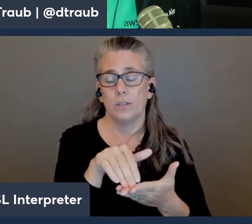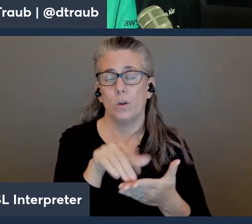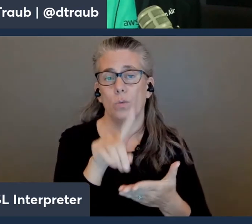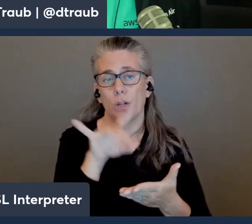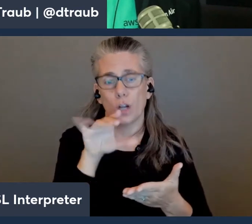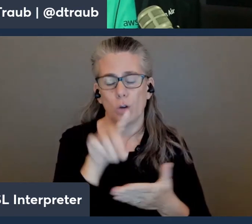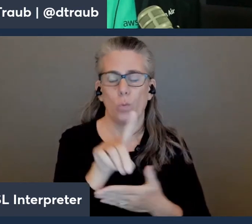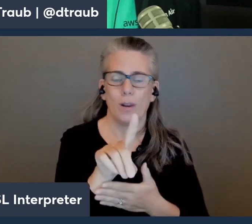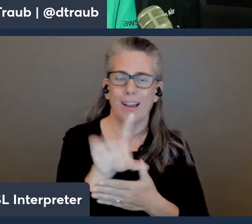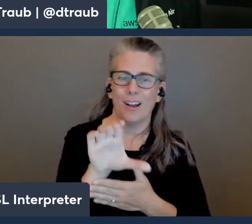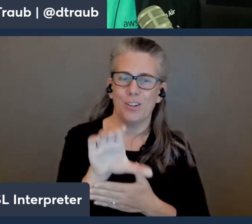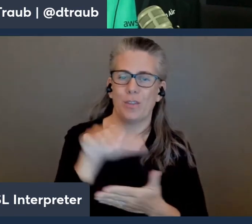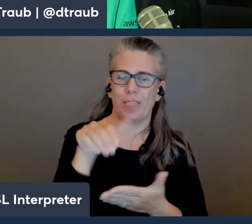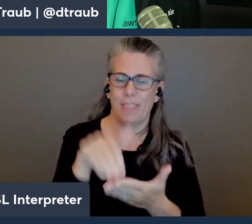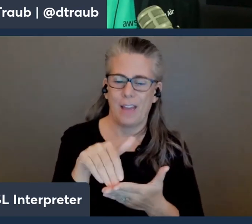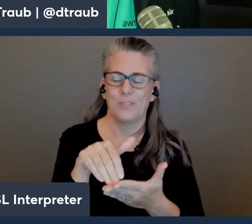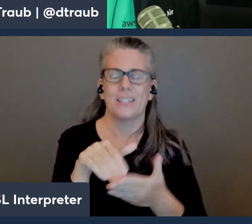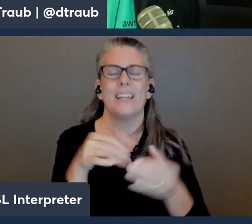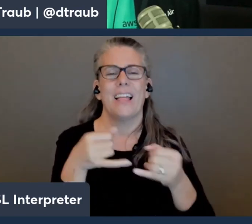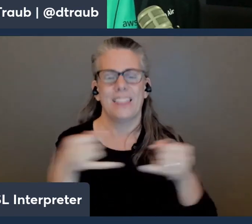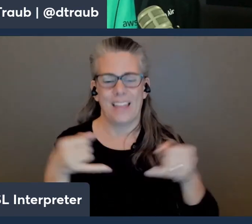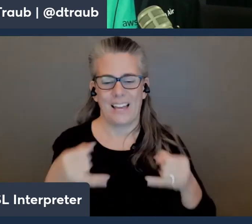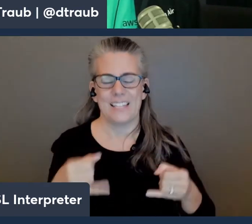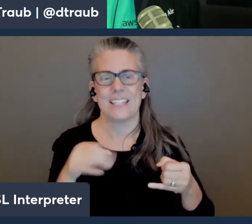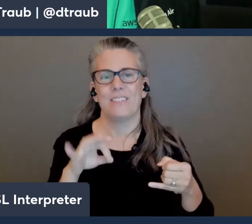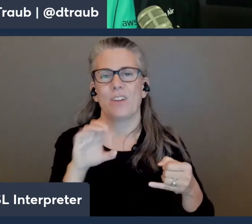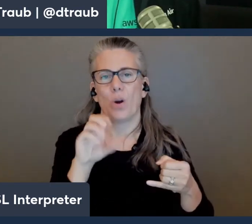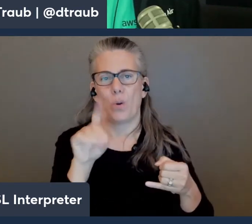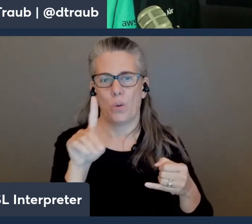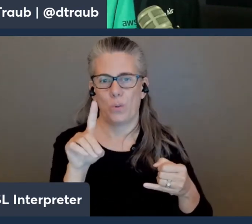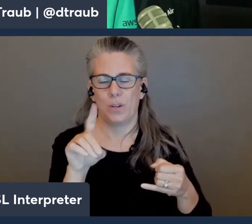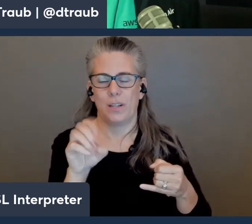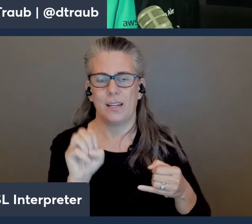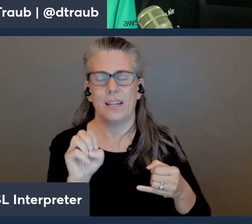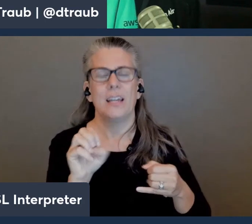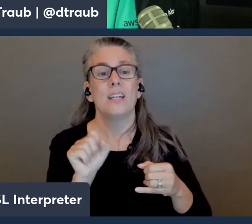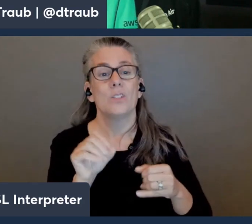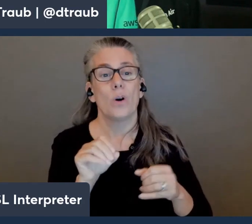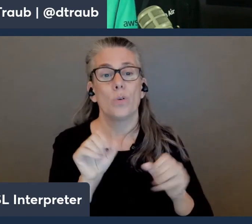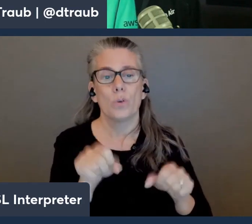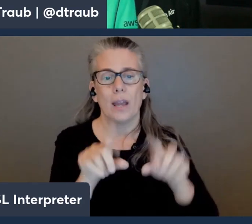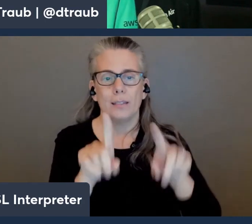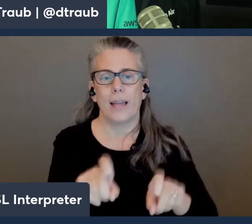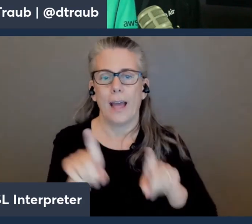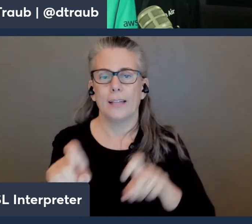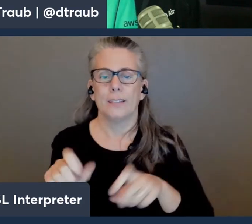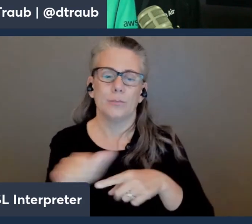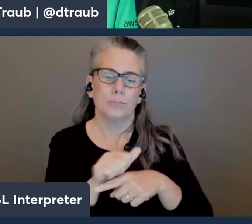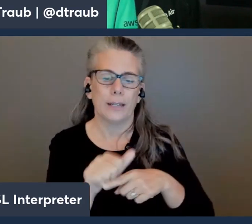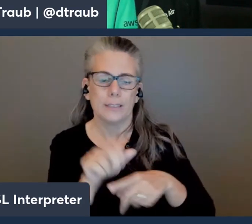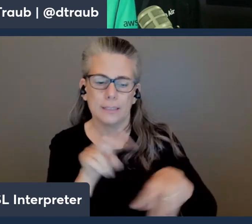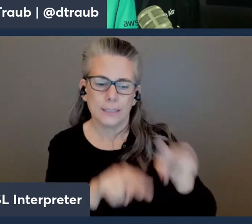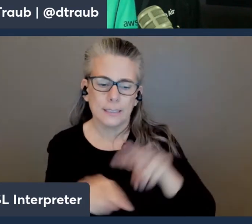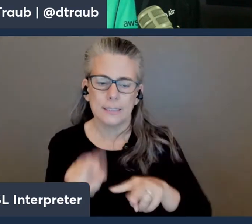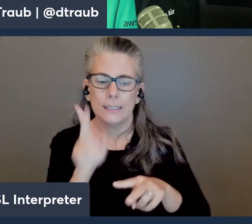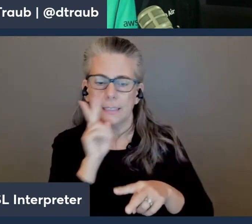Yeah. Which is a great way to just- yeah, sort of to test things out, see if you have any hard-coded secrets,